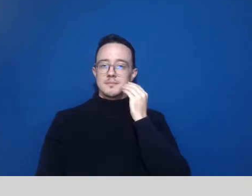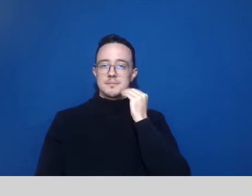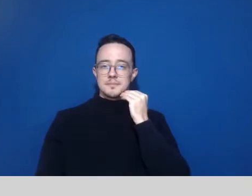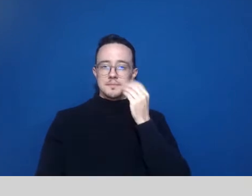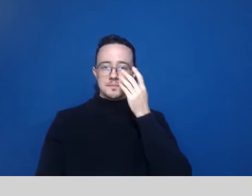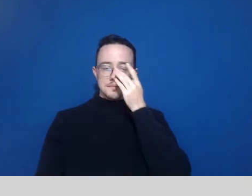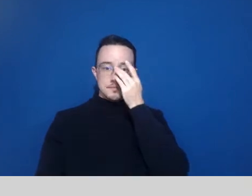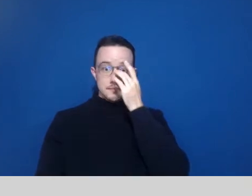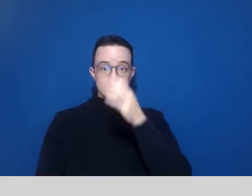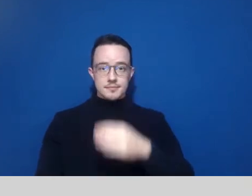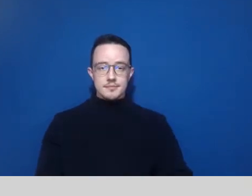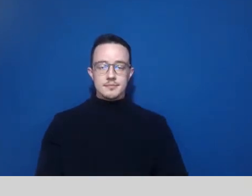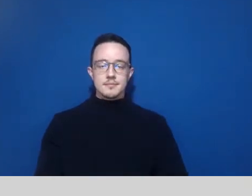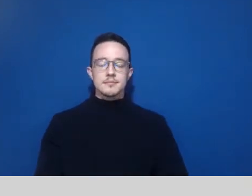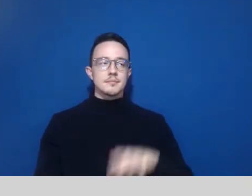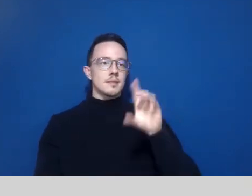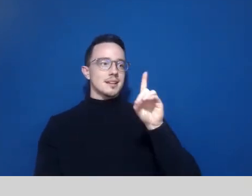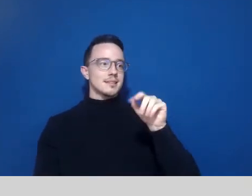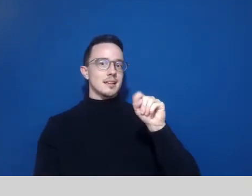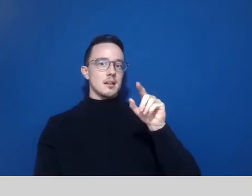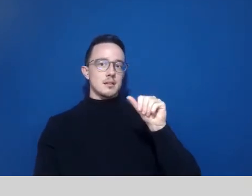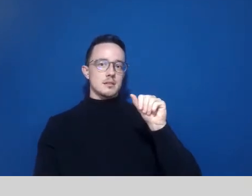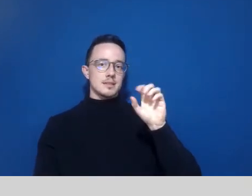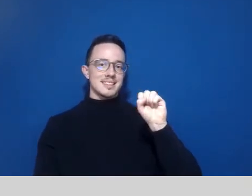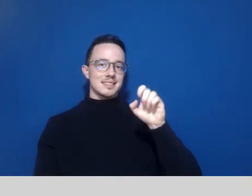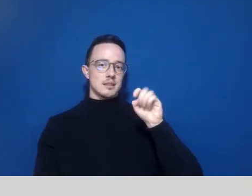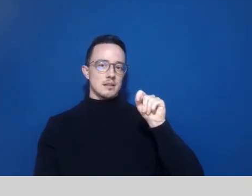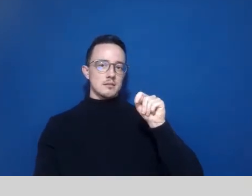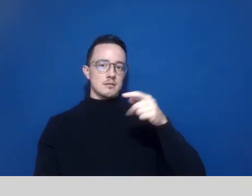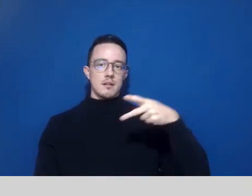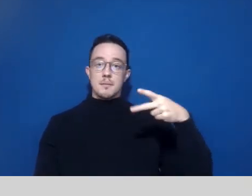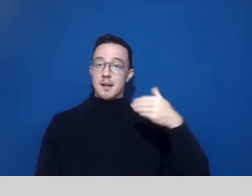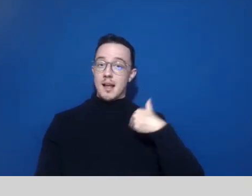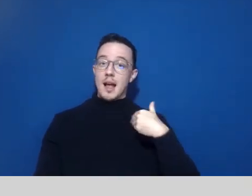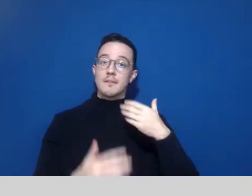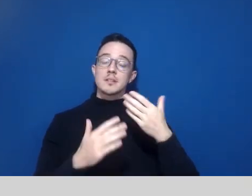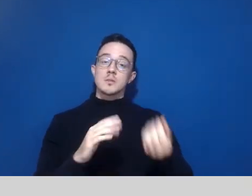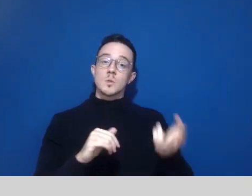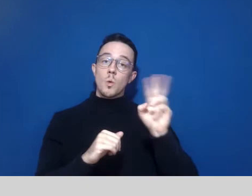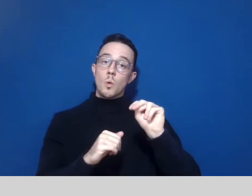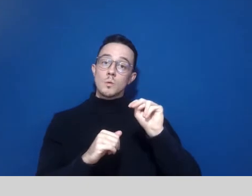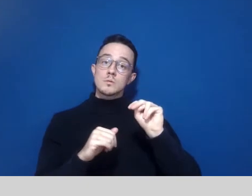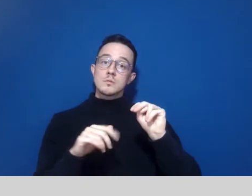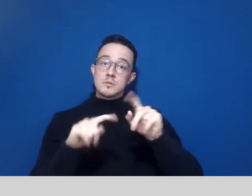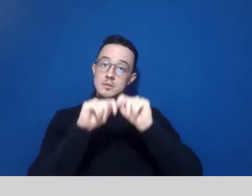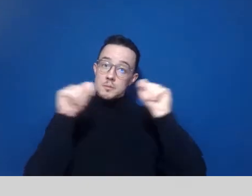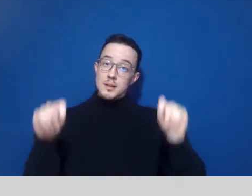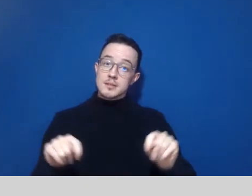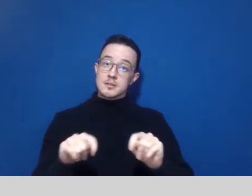Datasette allows you to provide custom templates. It lets you provide custom CSS, which means you can actually use it